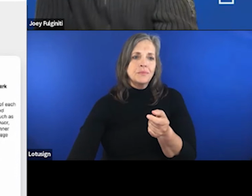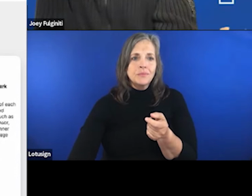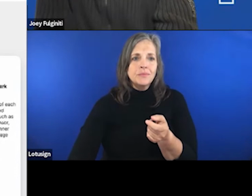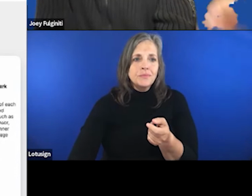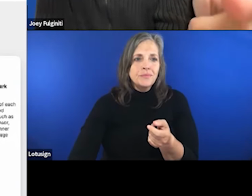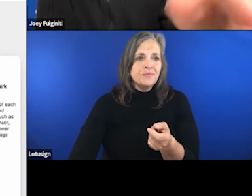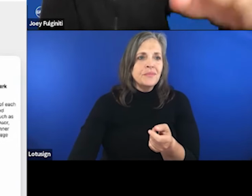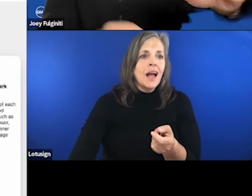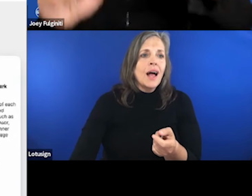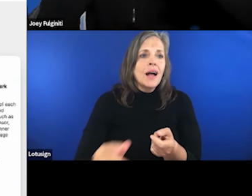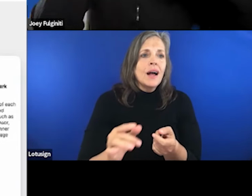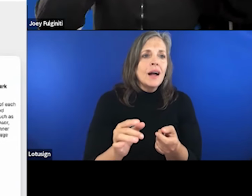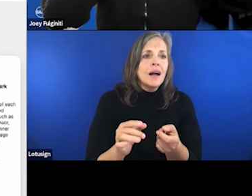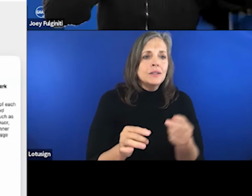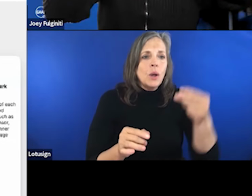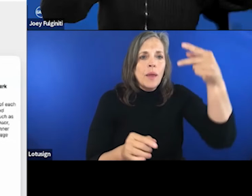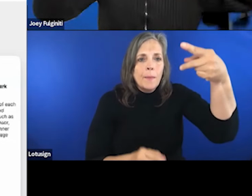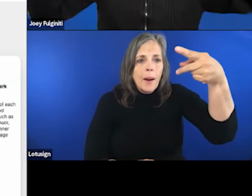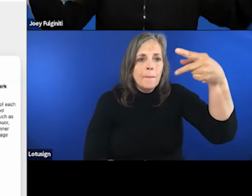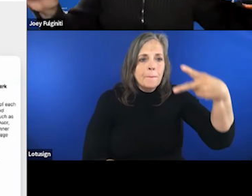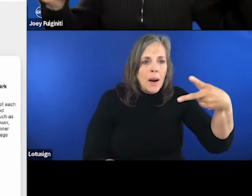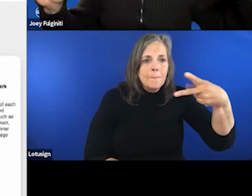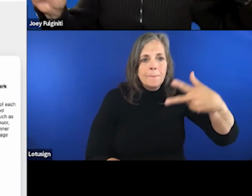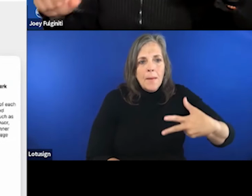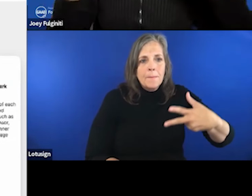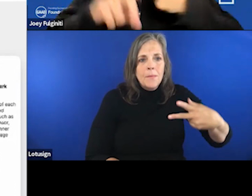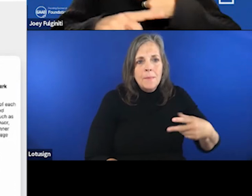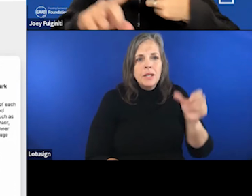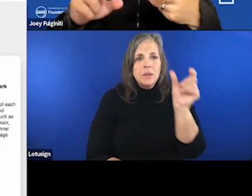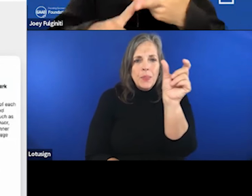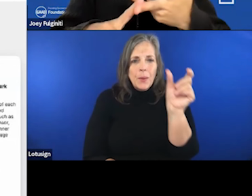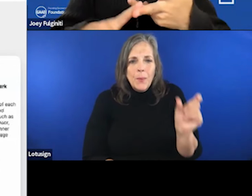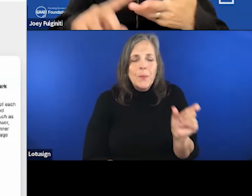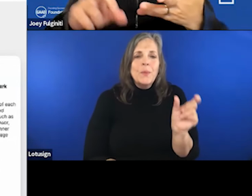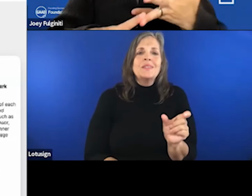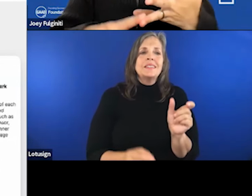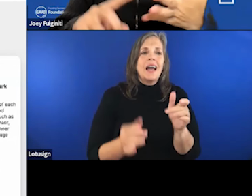um and then you see like now you're seeing like page title tags landmarks reading order labels